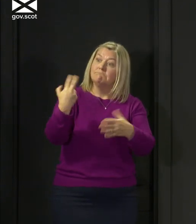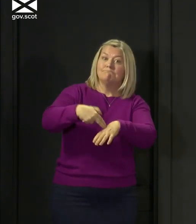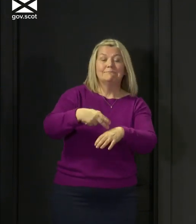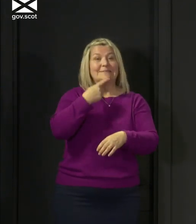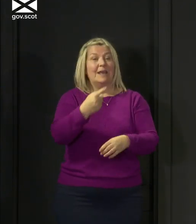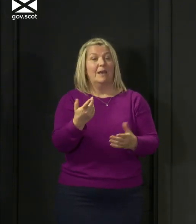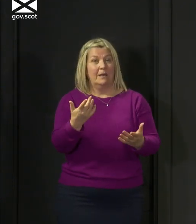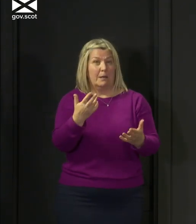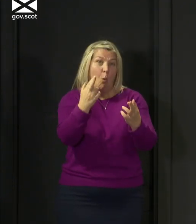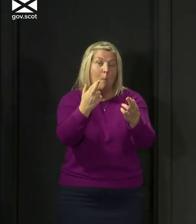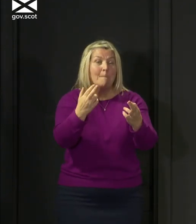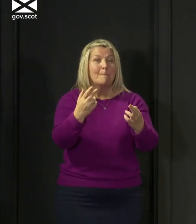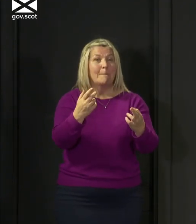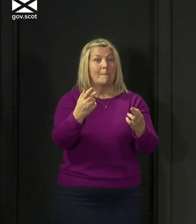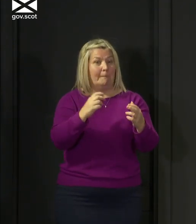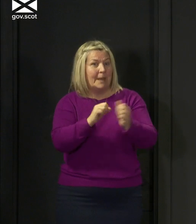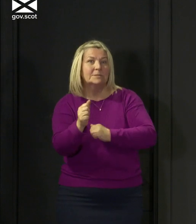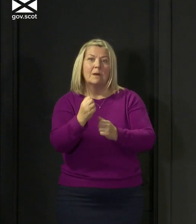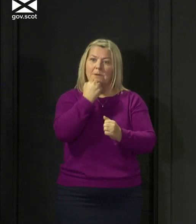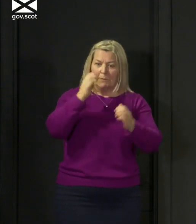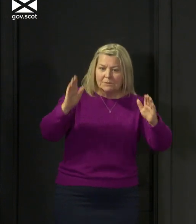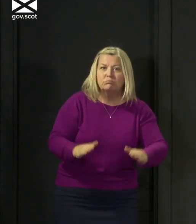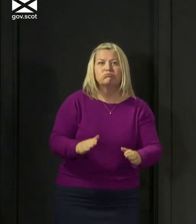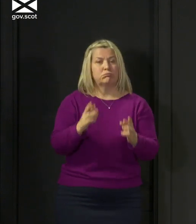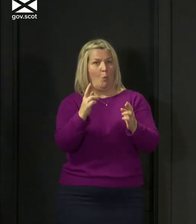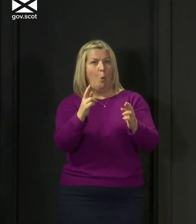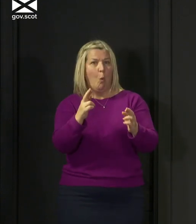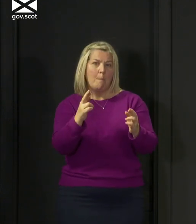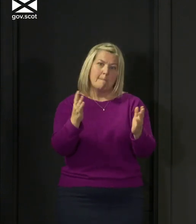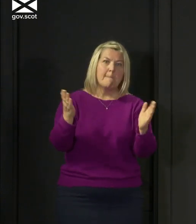to operate in a careful in a careful, considered, responsible way, because that's the duty I